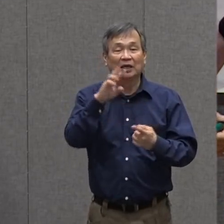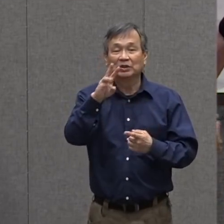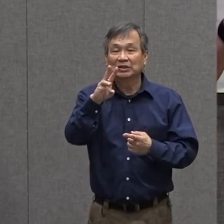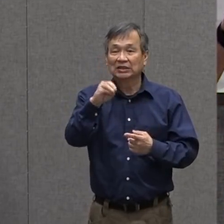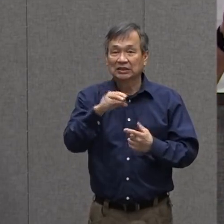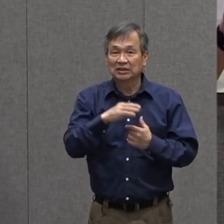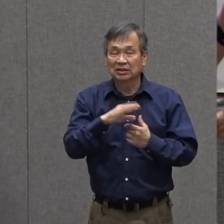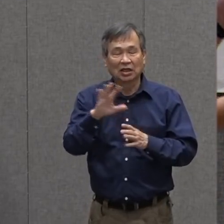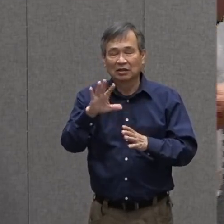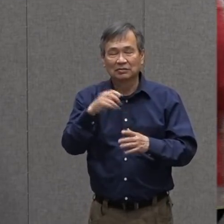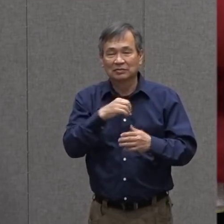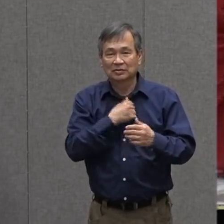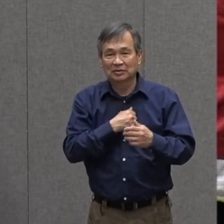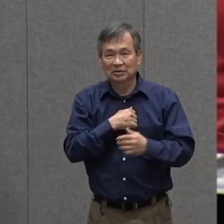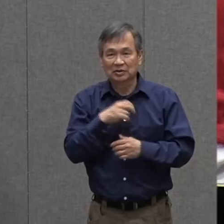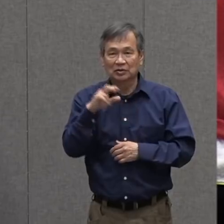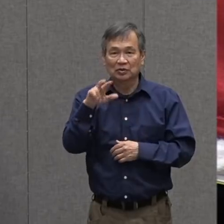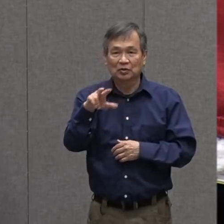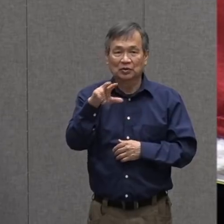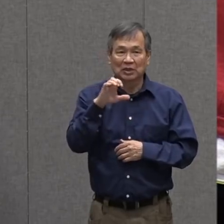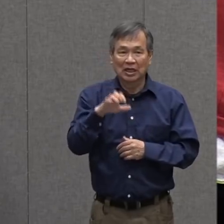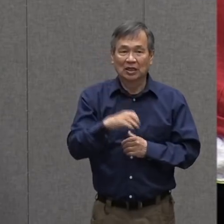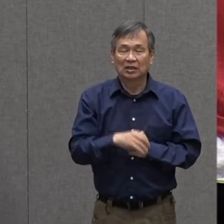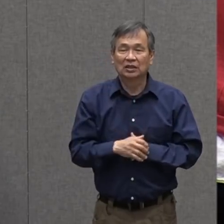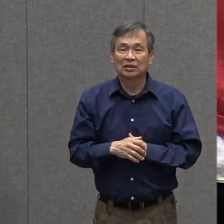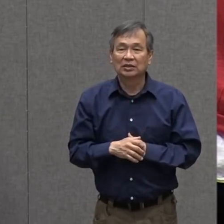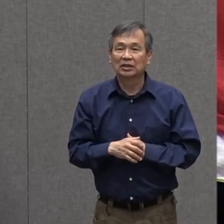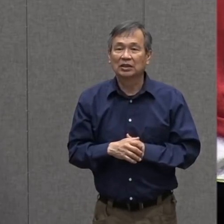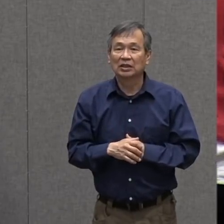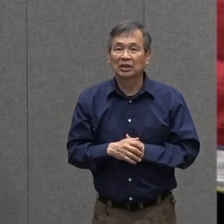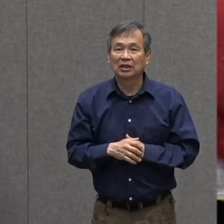excuse me back to 300 and I jumped backwards by 60.